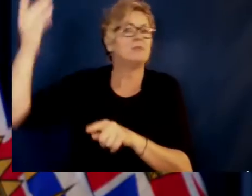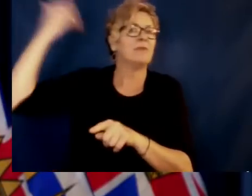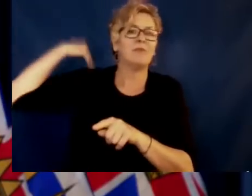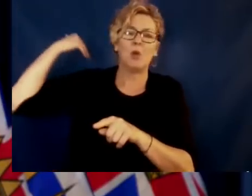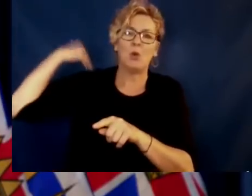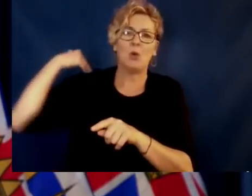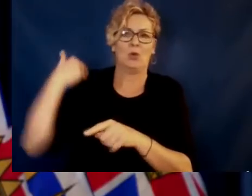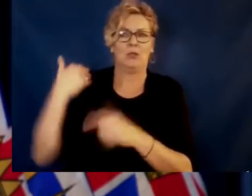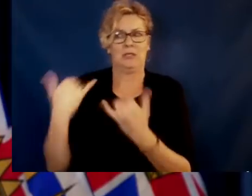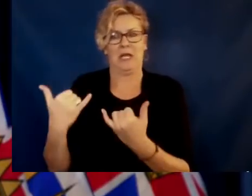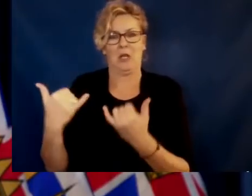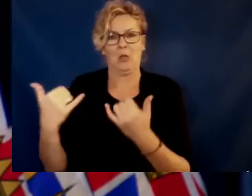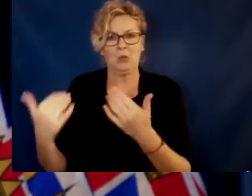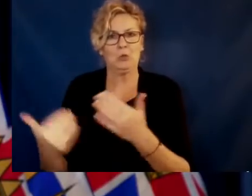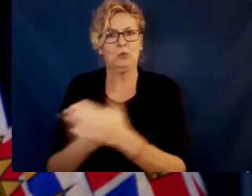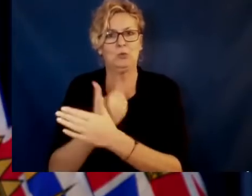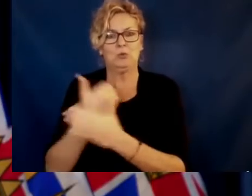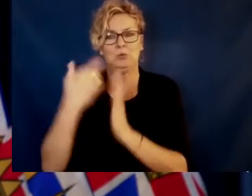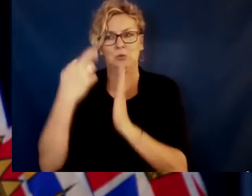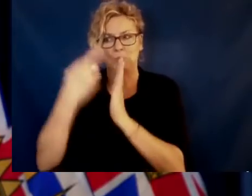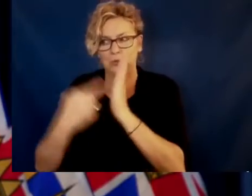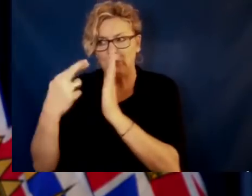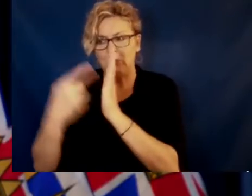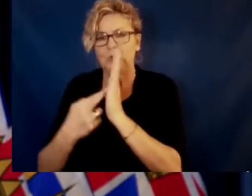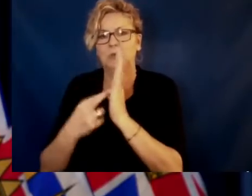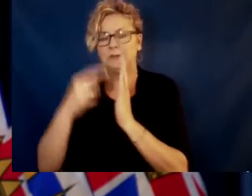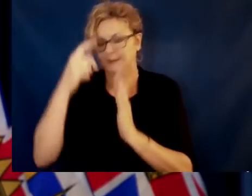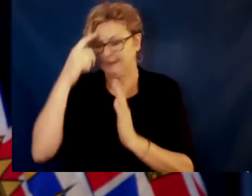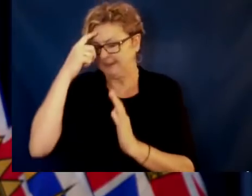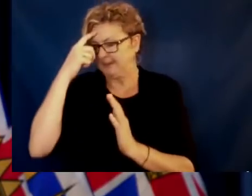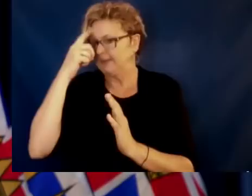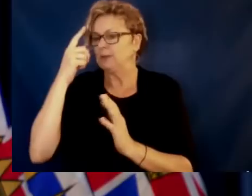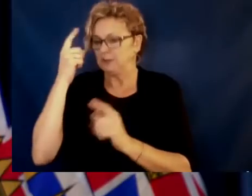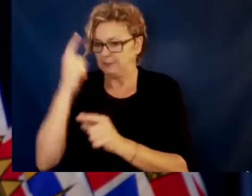taking the precautions and using our layers of protection wherever we may be.